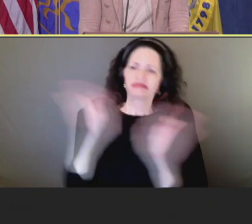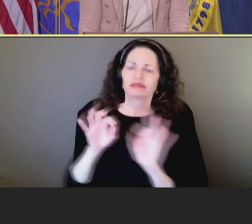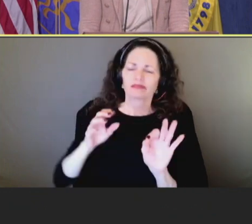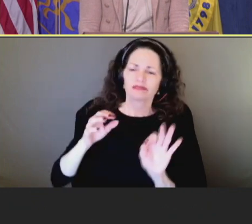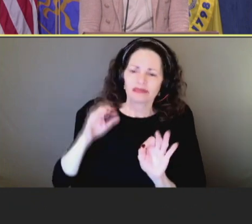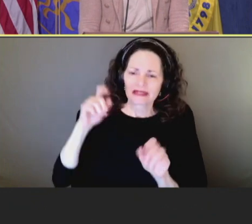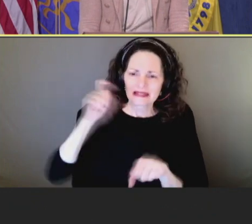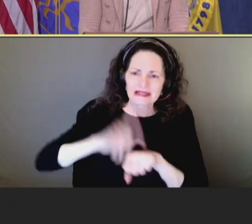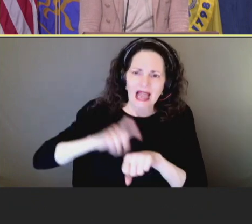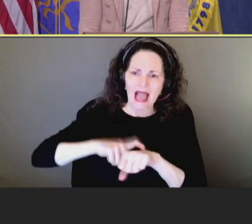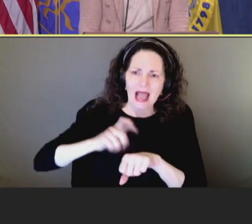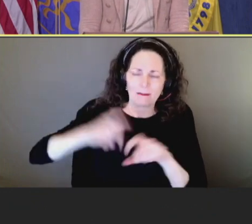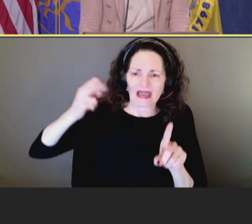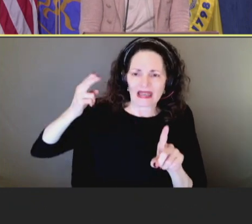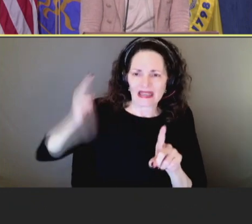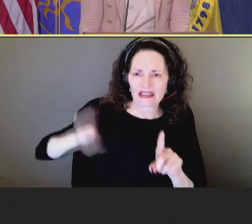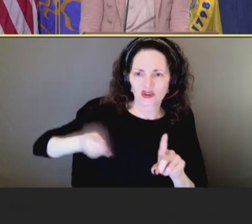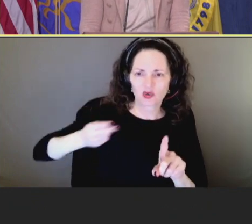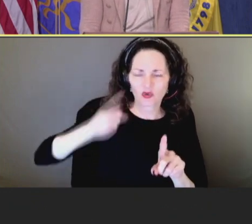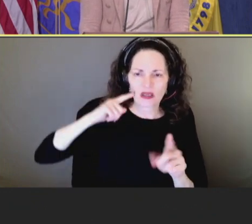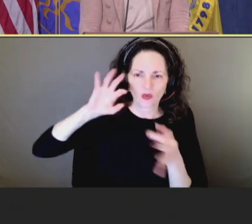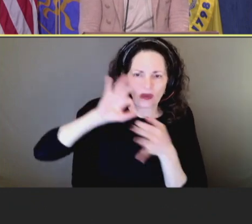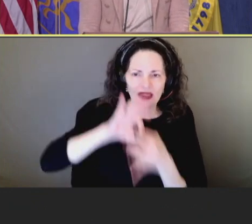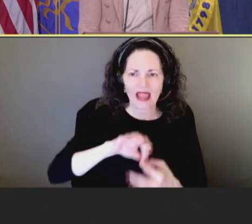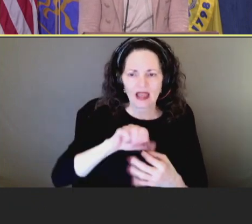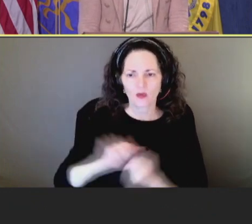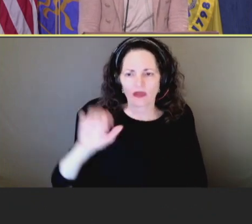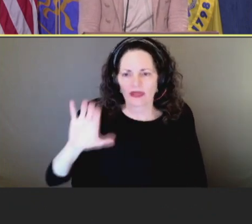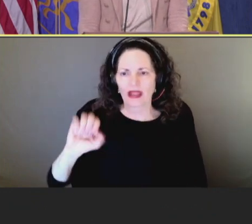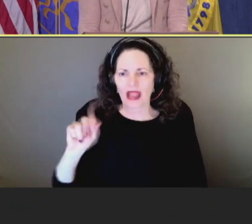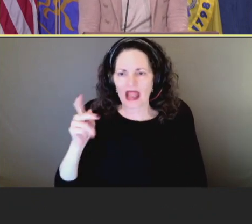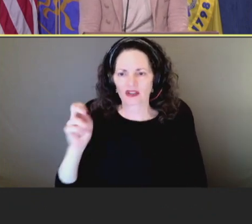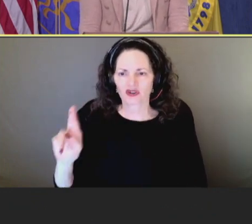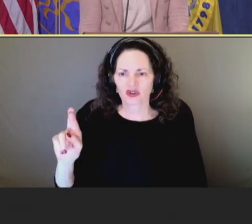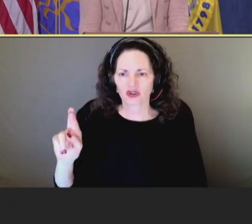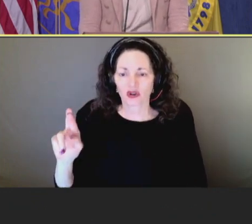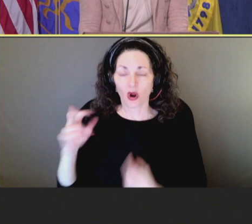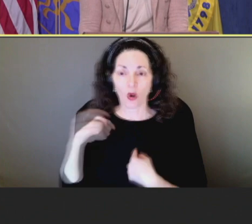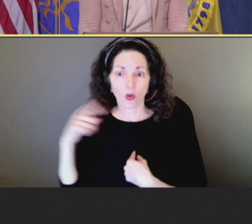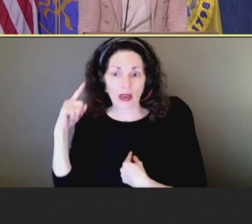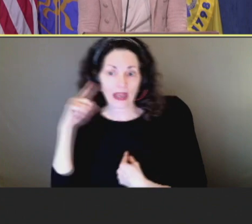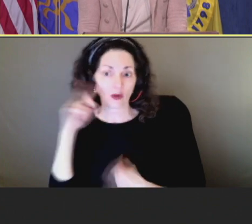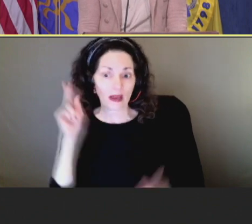scientist. We are actually hearing people use the word cure associated with cancer,